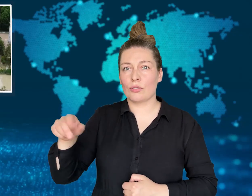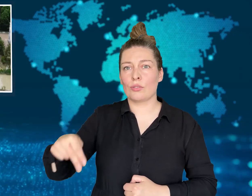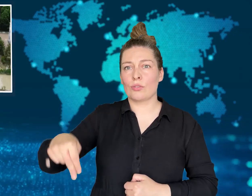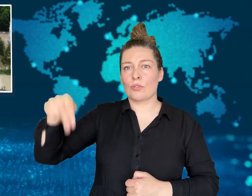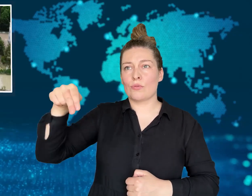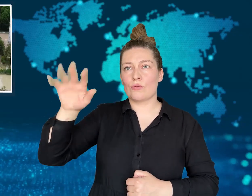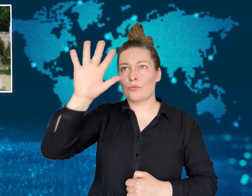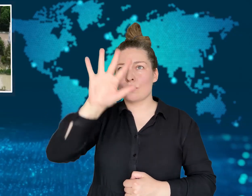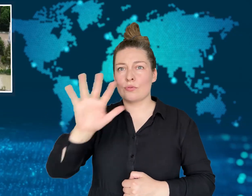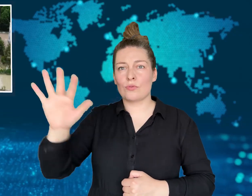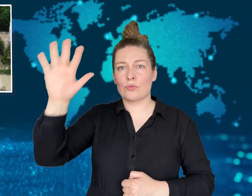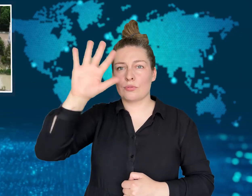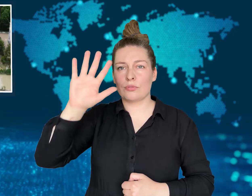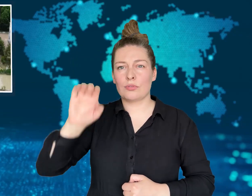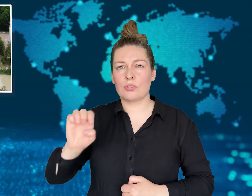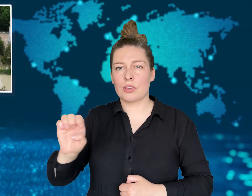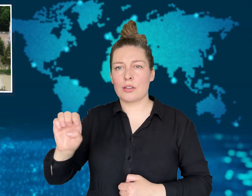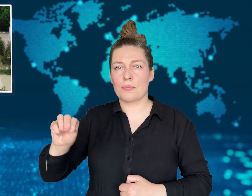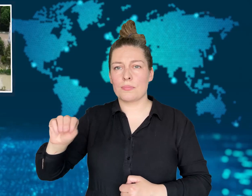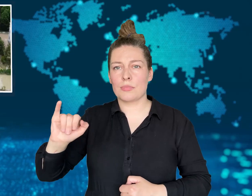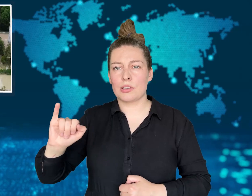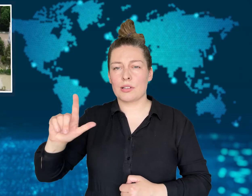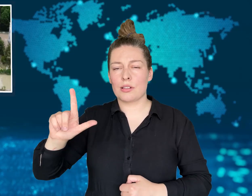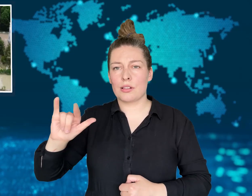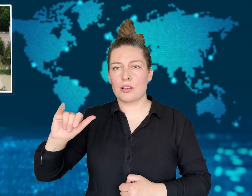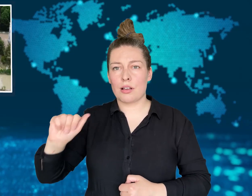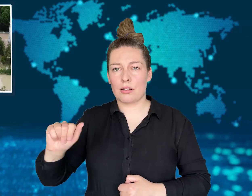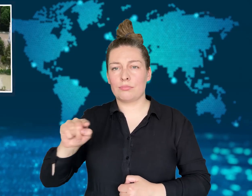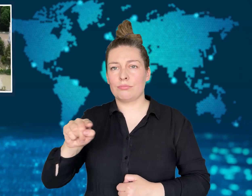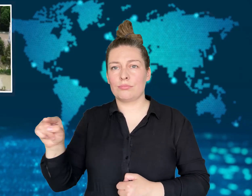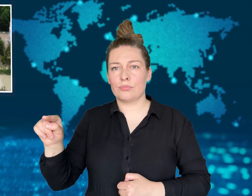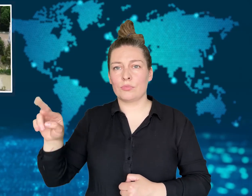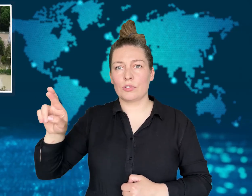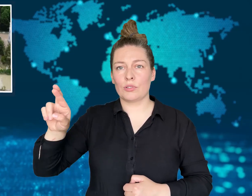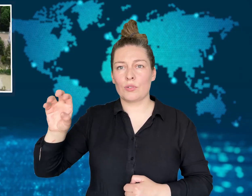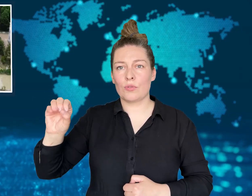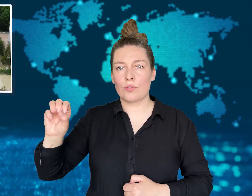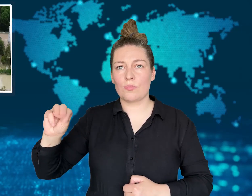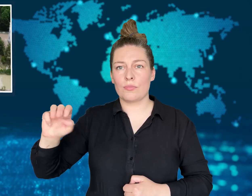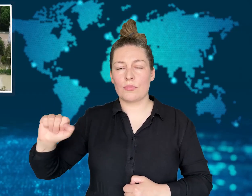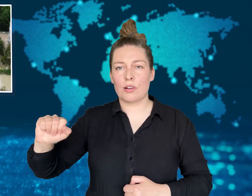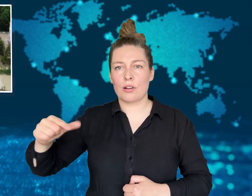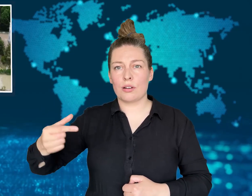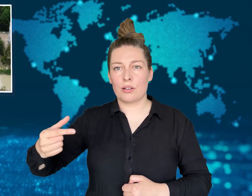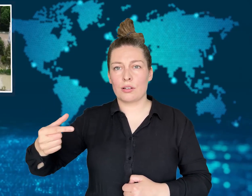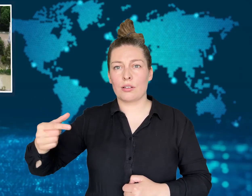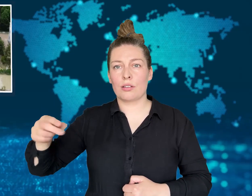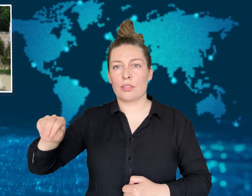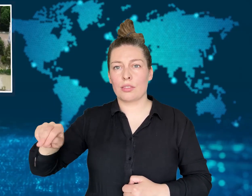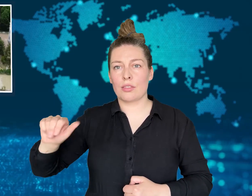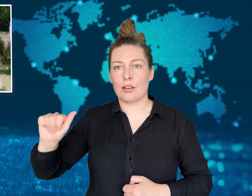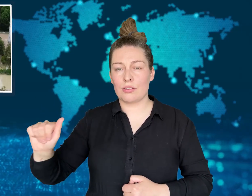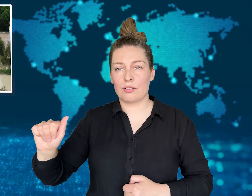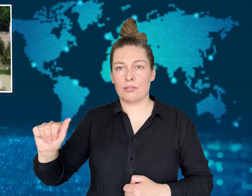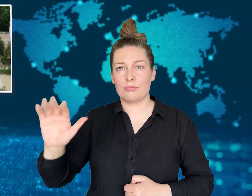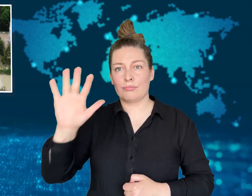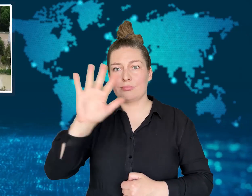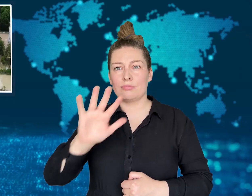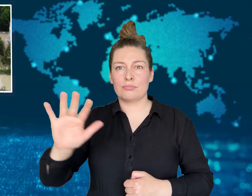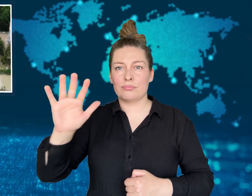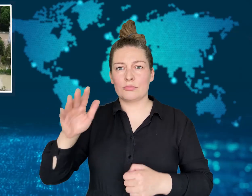More than 20 rivers in Italy's northern Emilia-Romagna burst